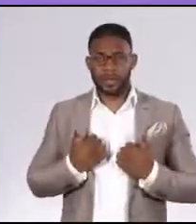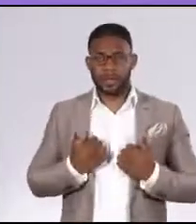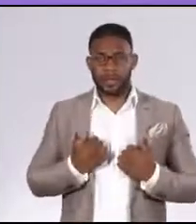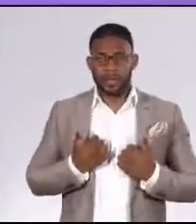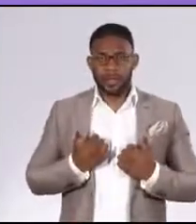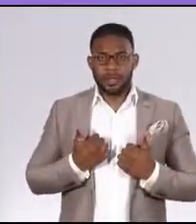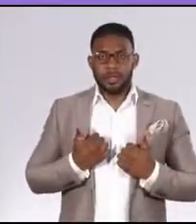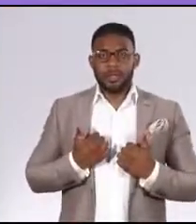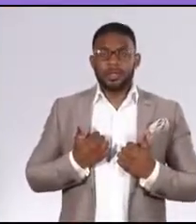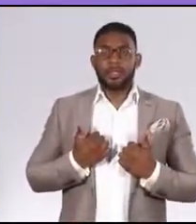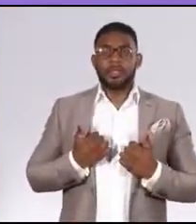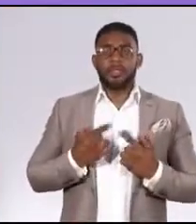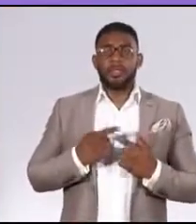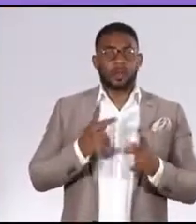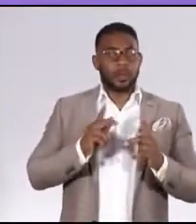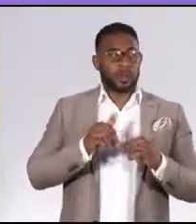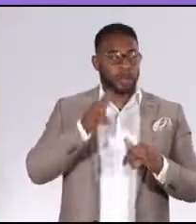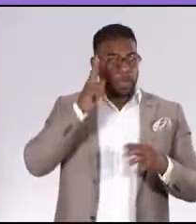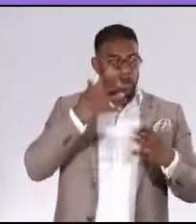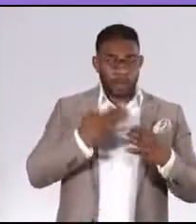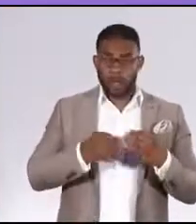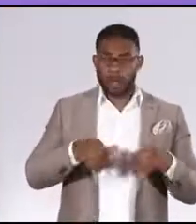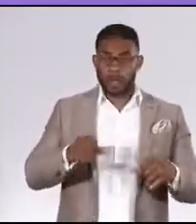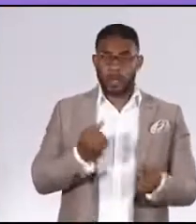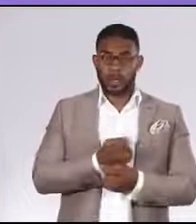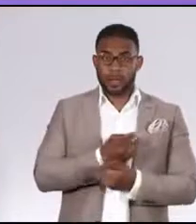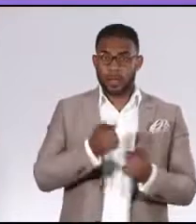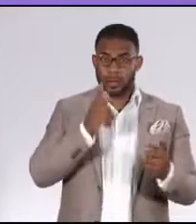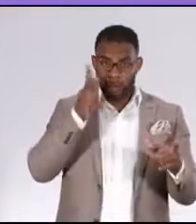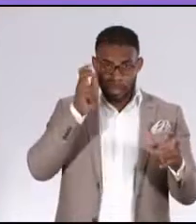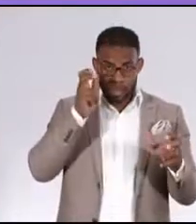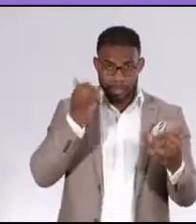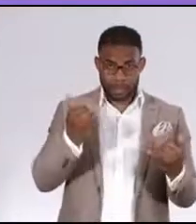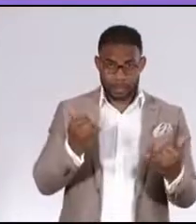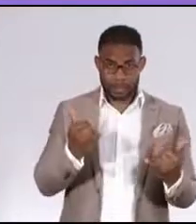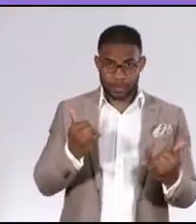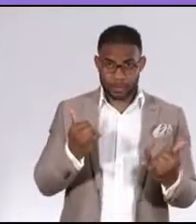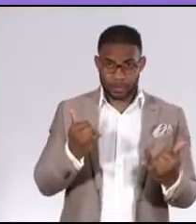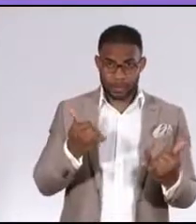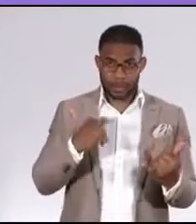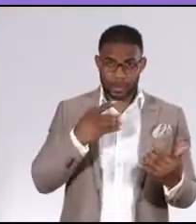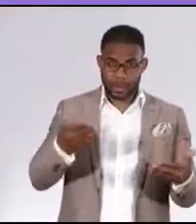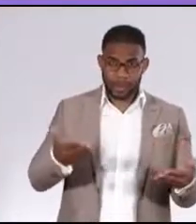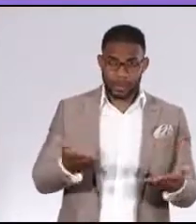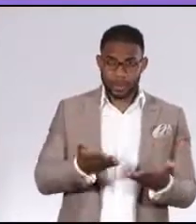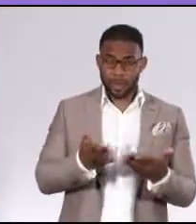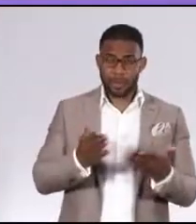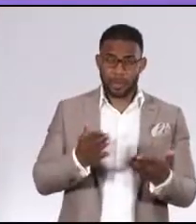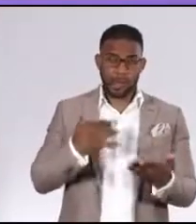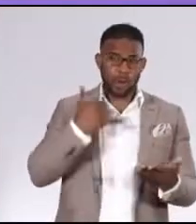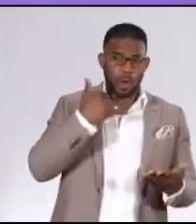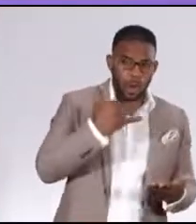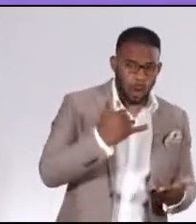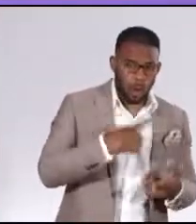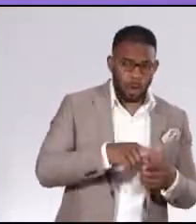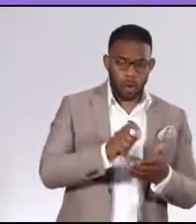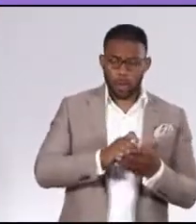and two people with hearing loss and your loved ones who are listening today. We invite you to call in or write in during the program.